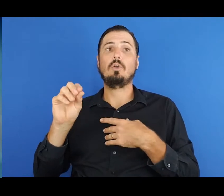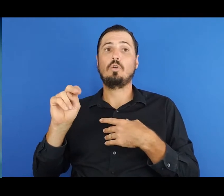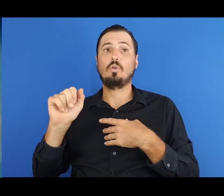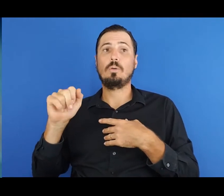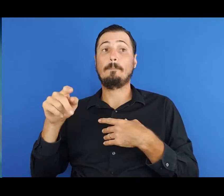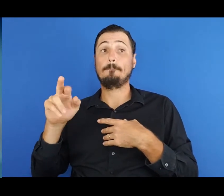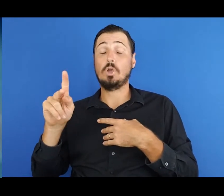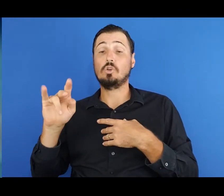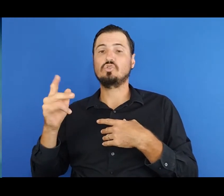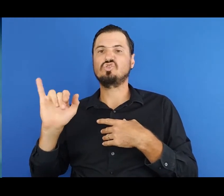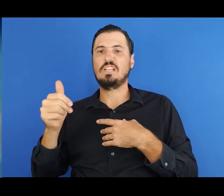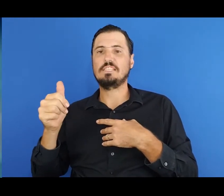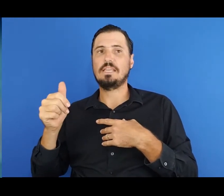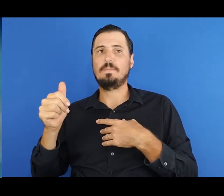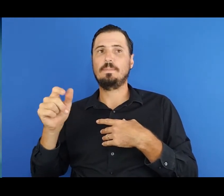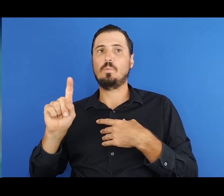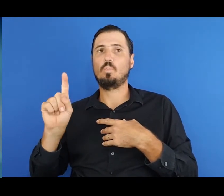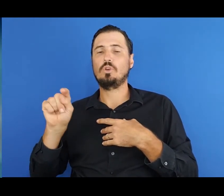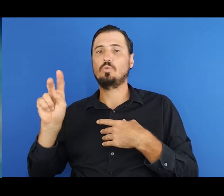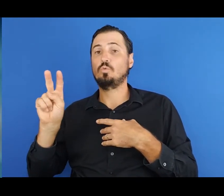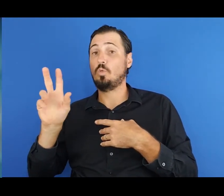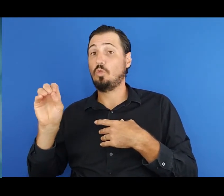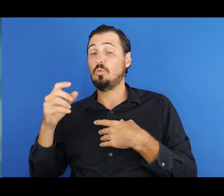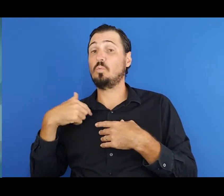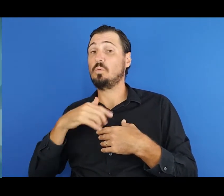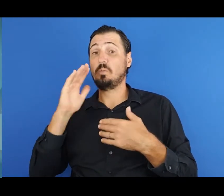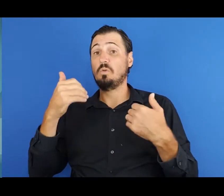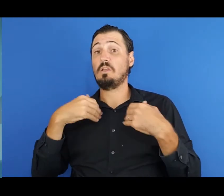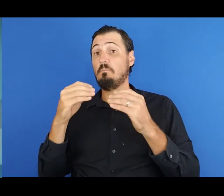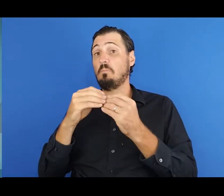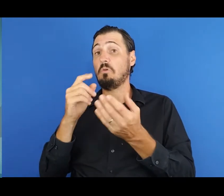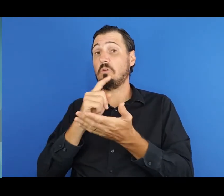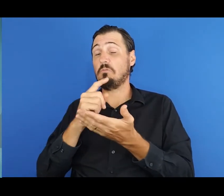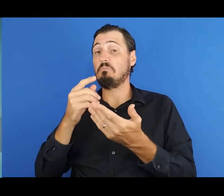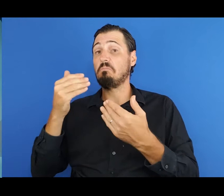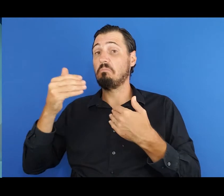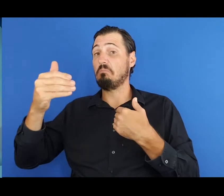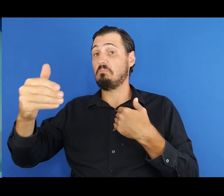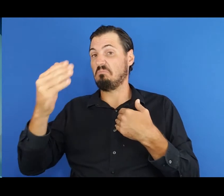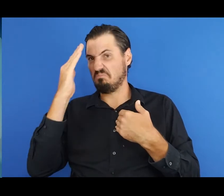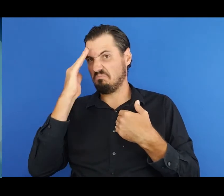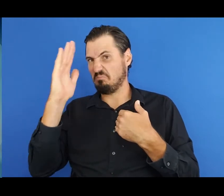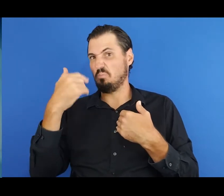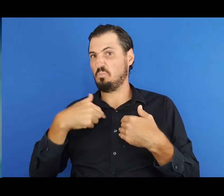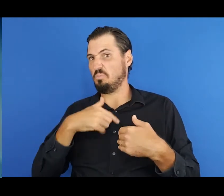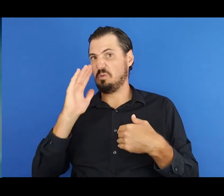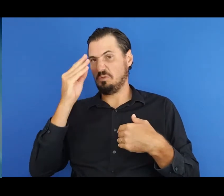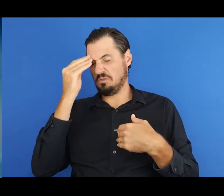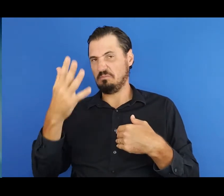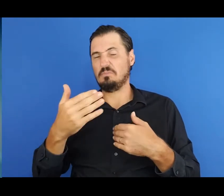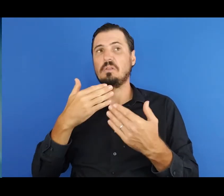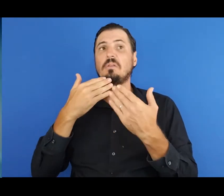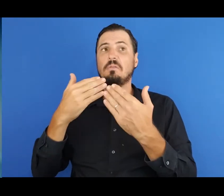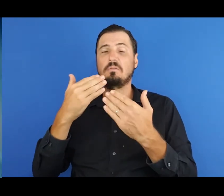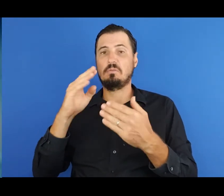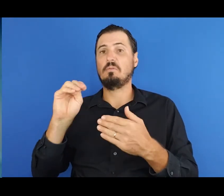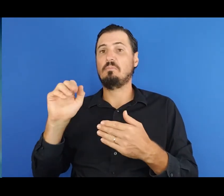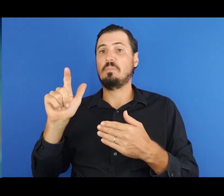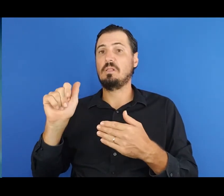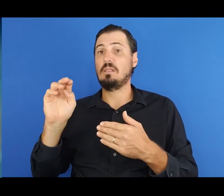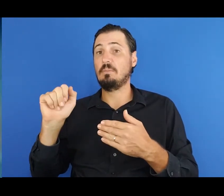More are planned in the weeks to come. Mahalo to Ho`ola Lahui Community Health Clinic and Malama Pono Health Services